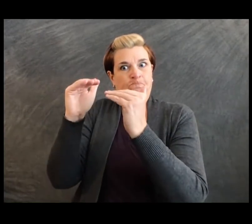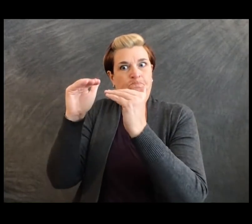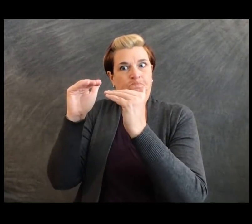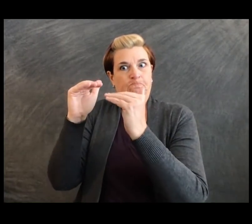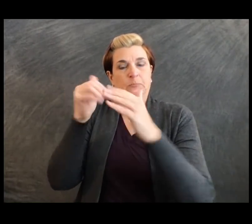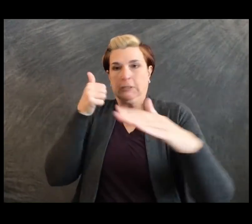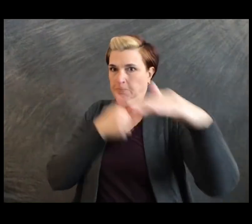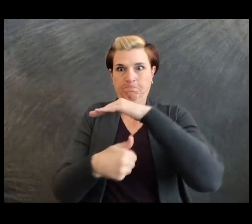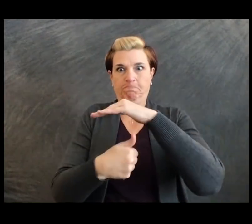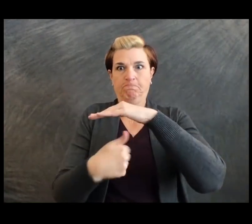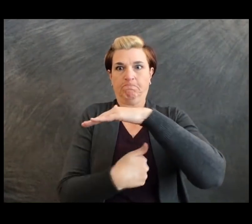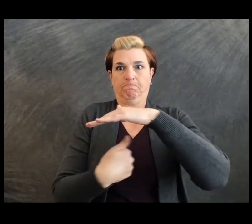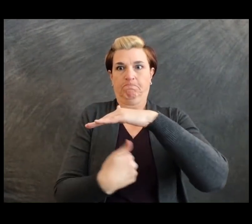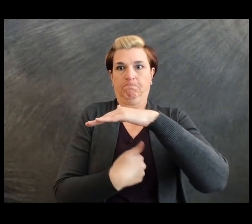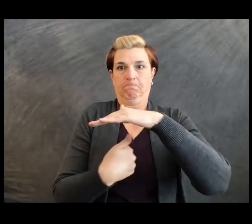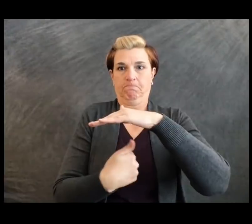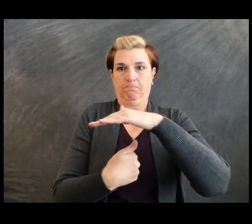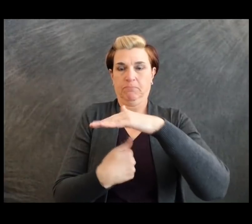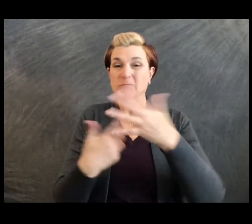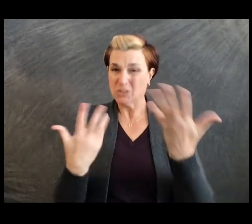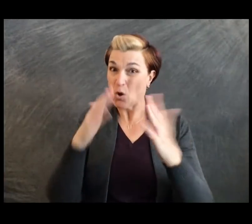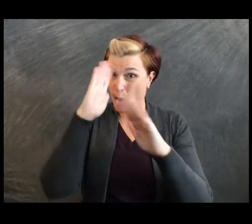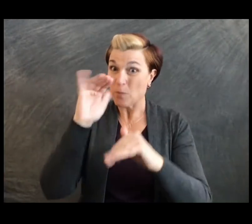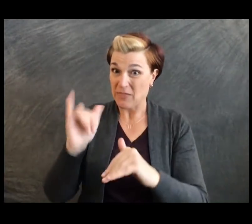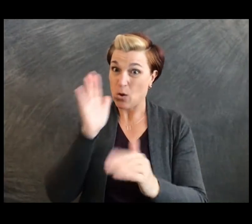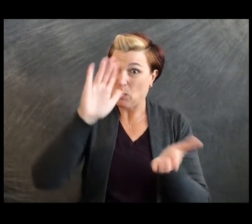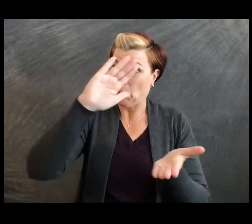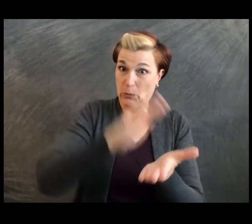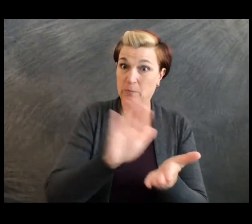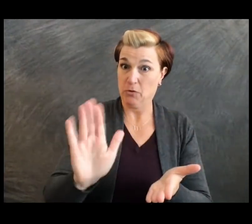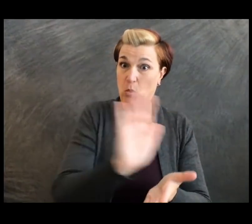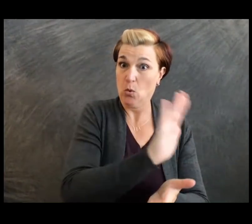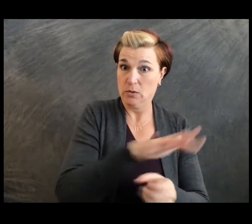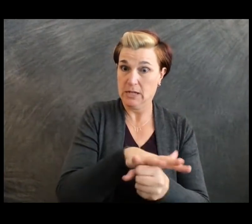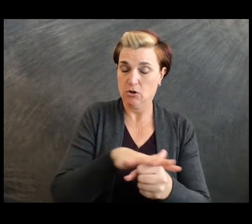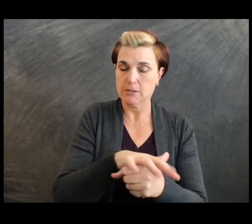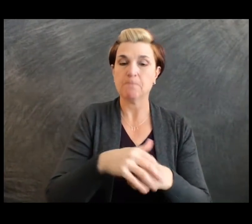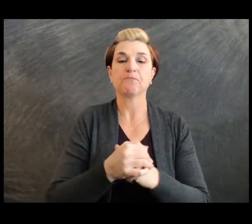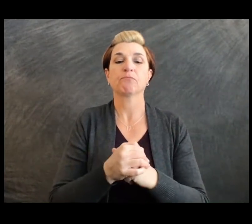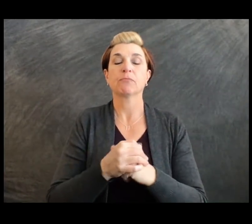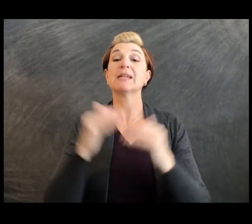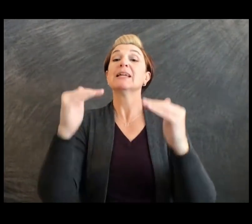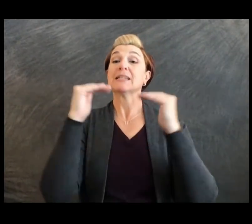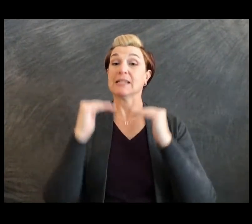next getting to testing you saw the numbers with testing remember there was